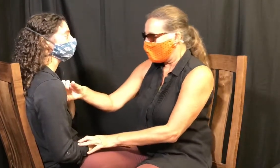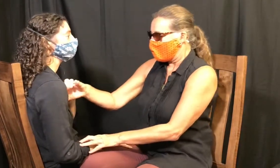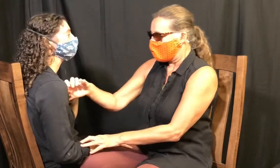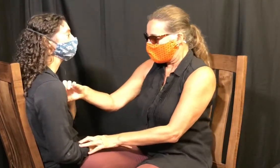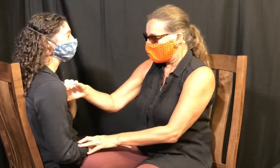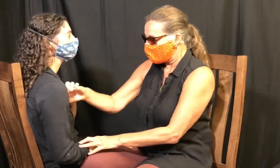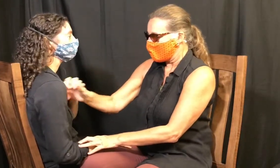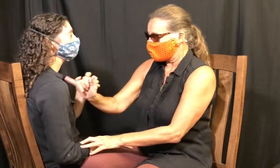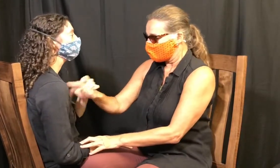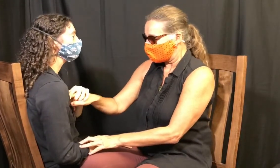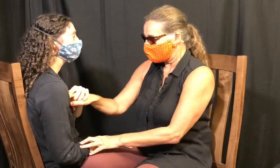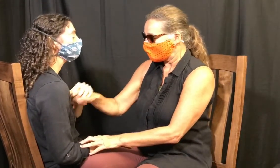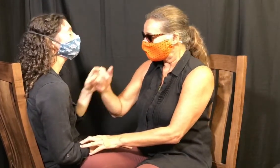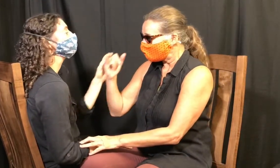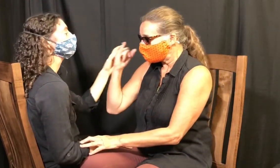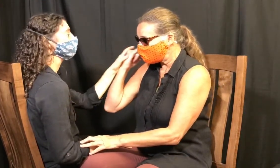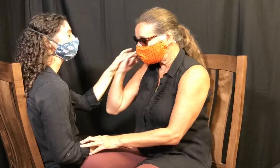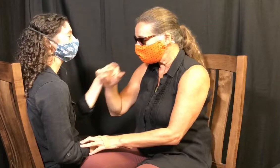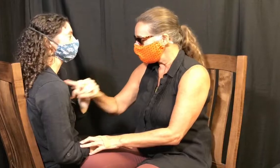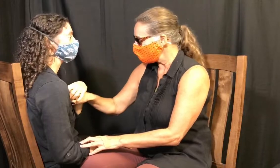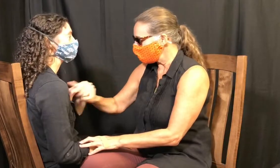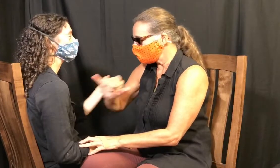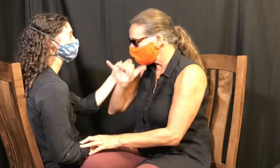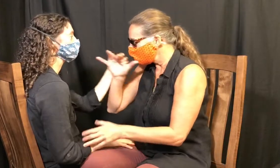we took turns feeling one another fill our cups with water.